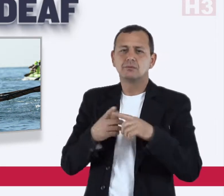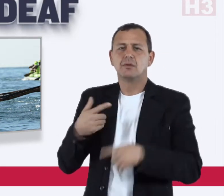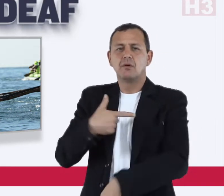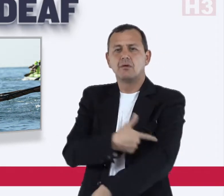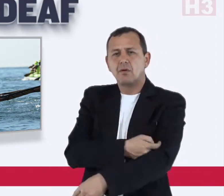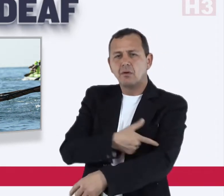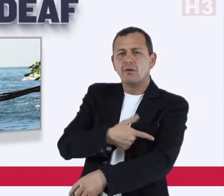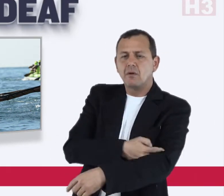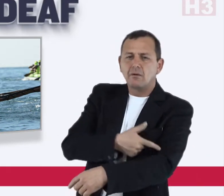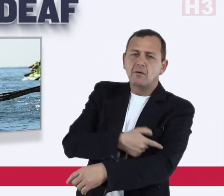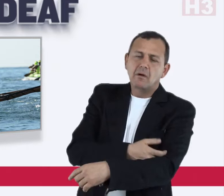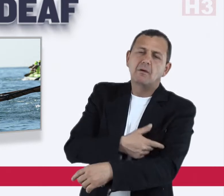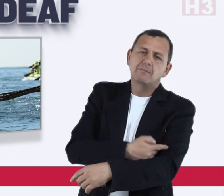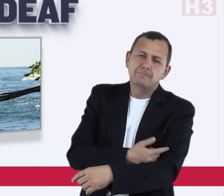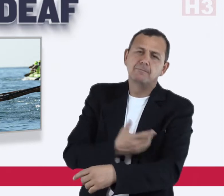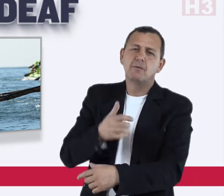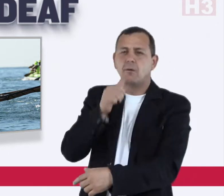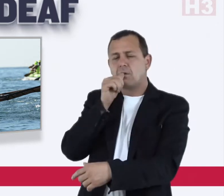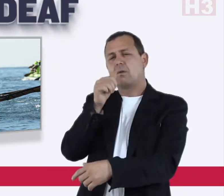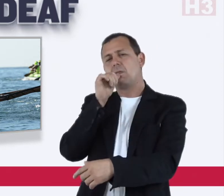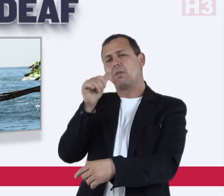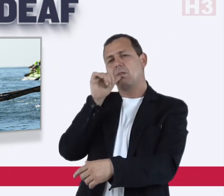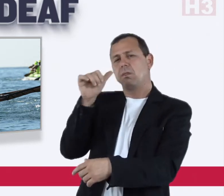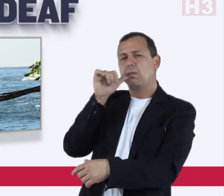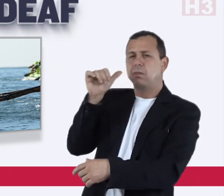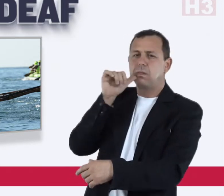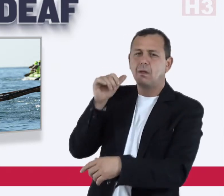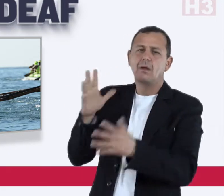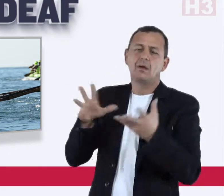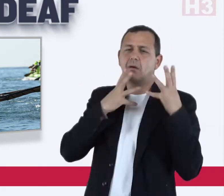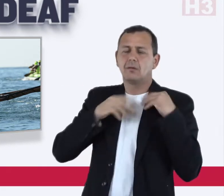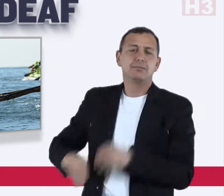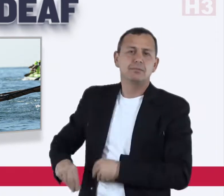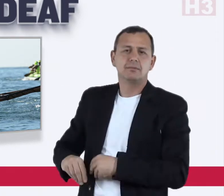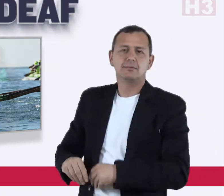and addiction to drugs and alcohol.